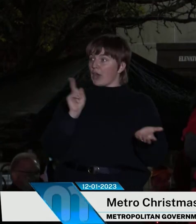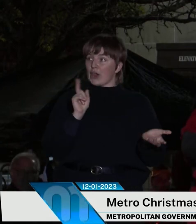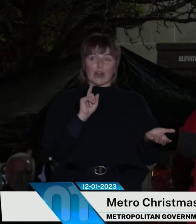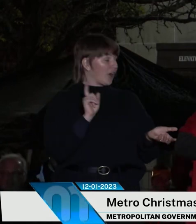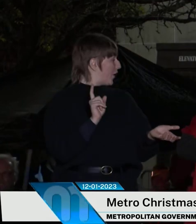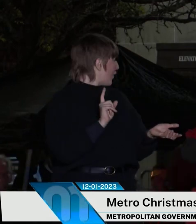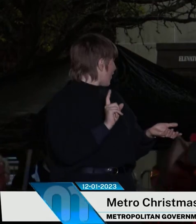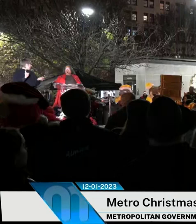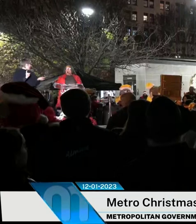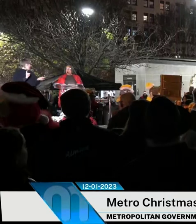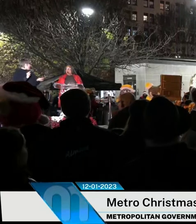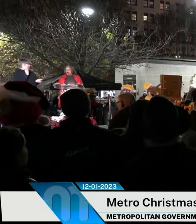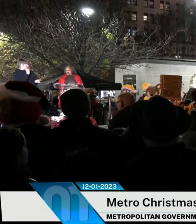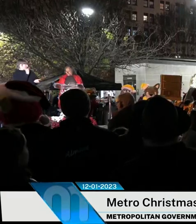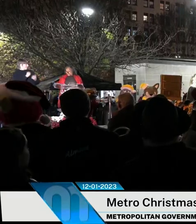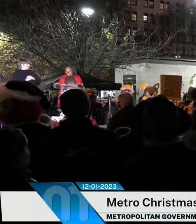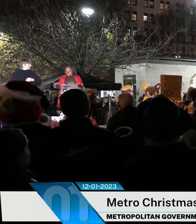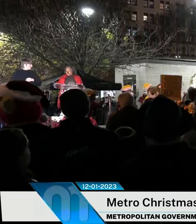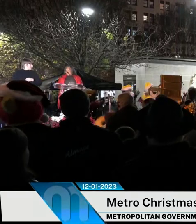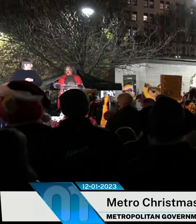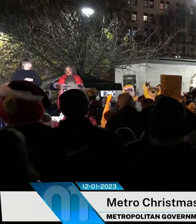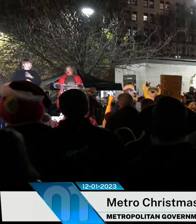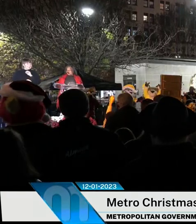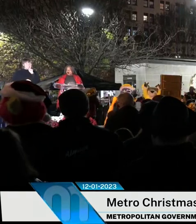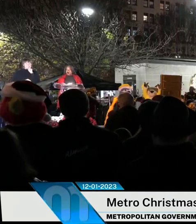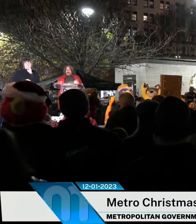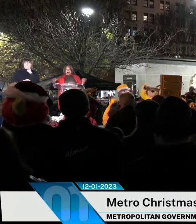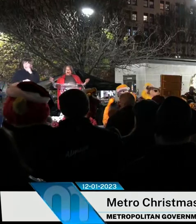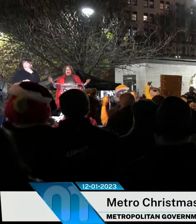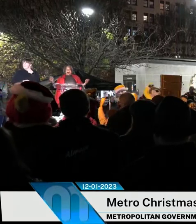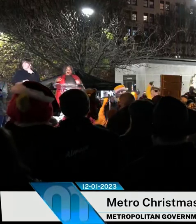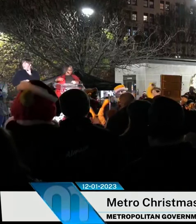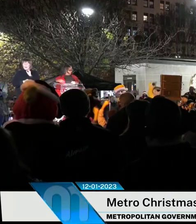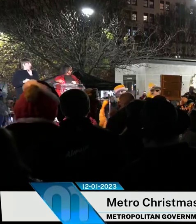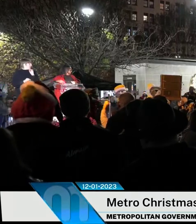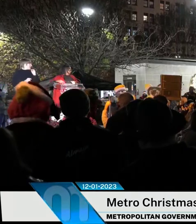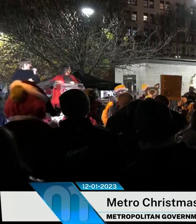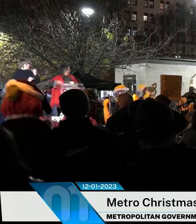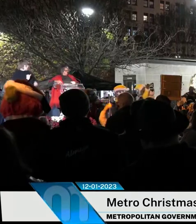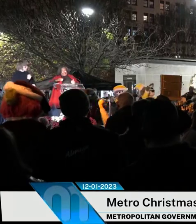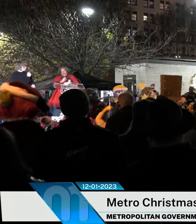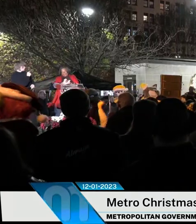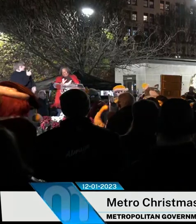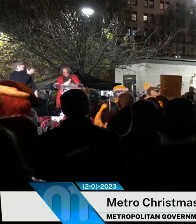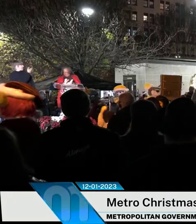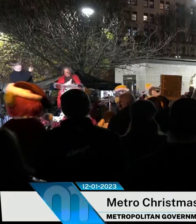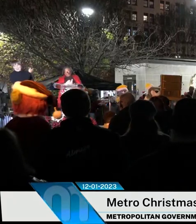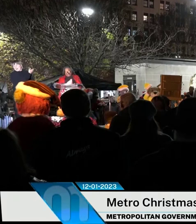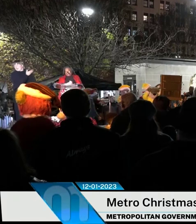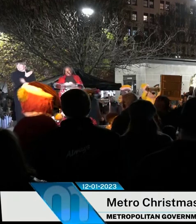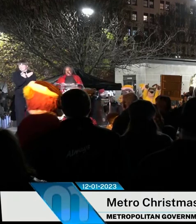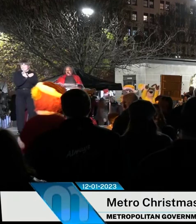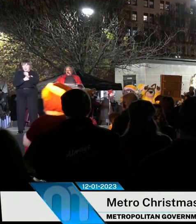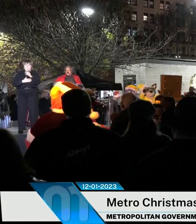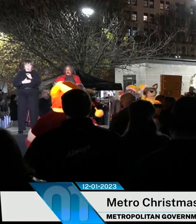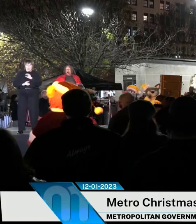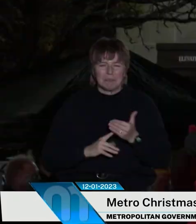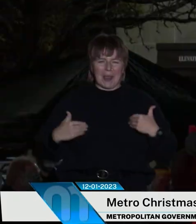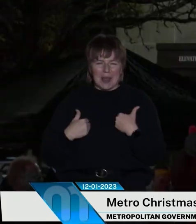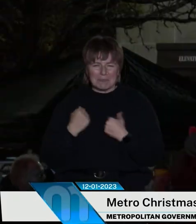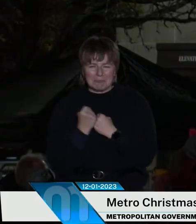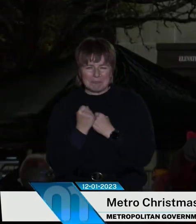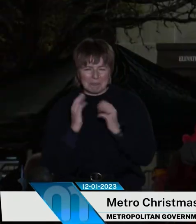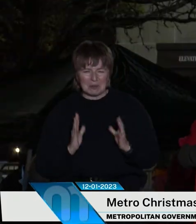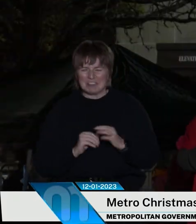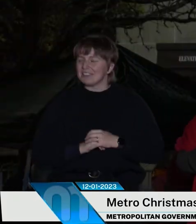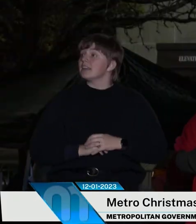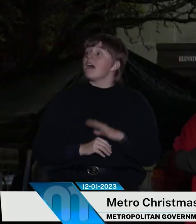IT. WE'RE SOCK IT AND TEMPO.